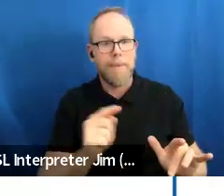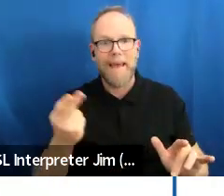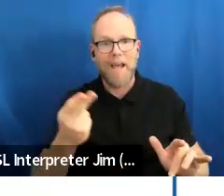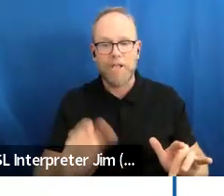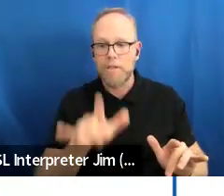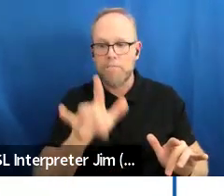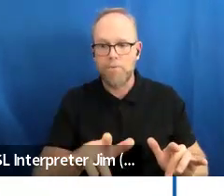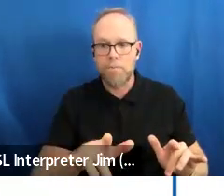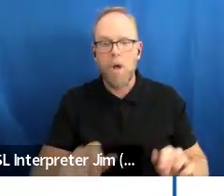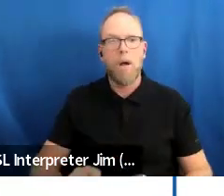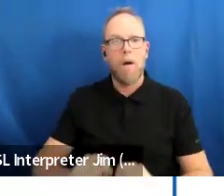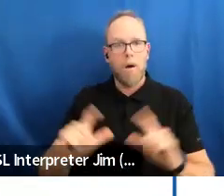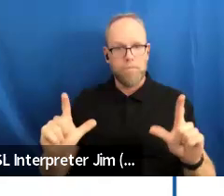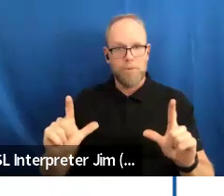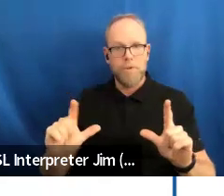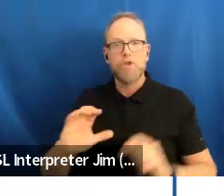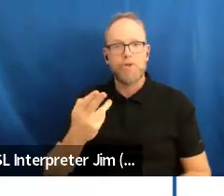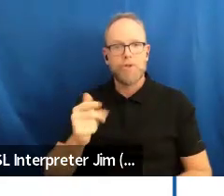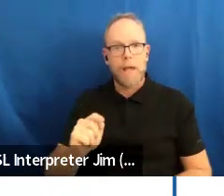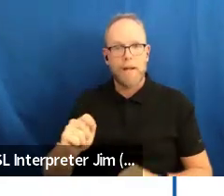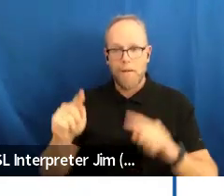We will be going through the chat. I will be reading it outloud.